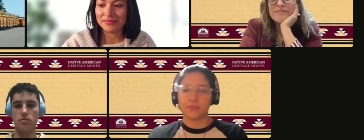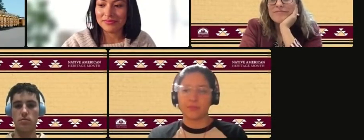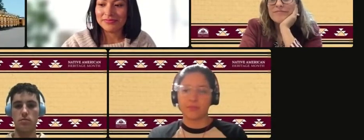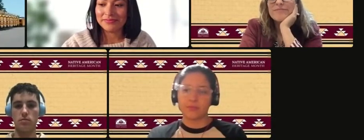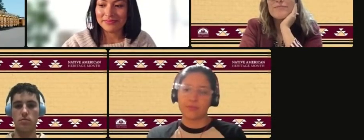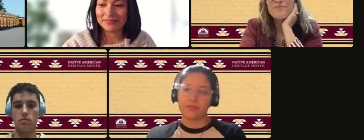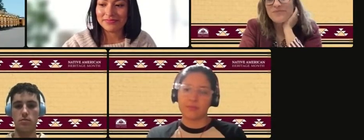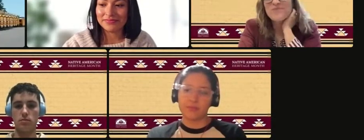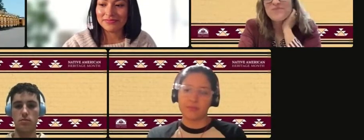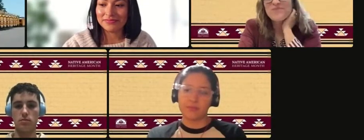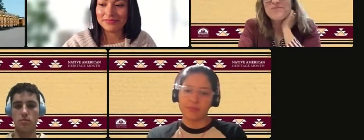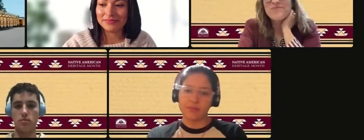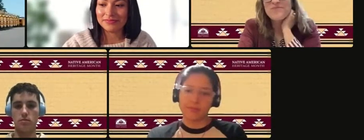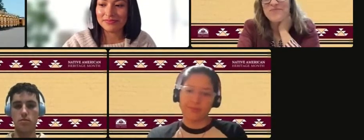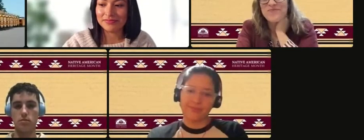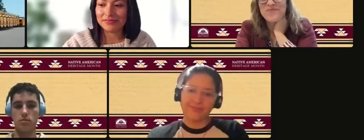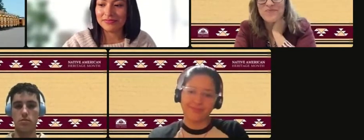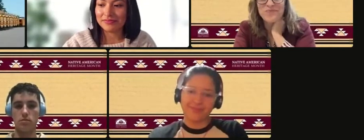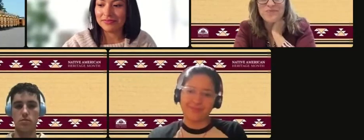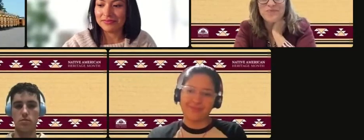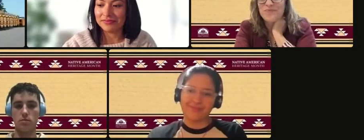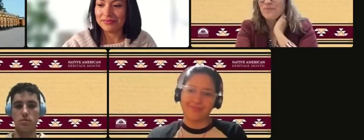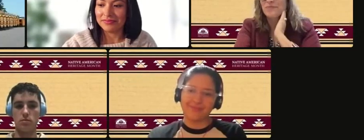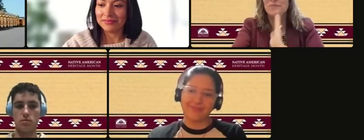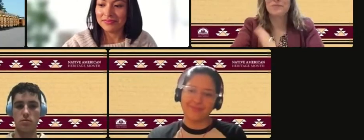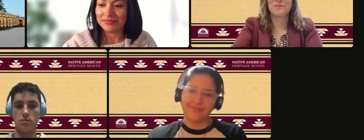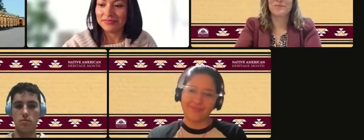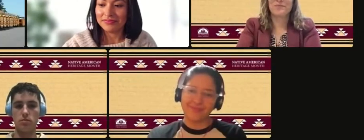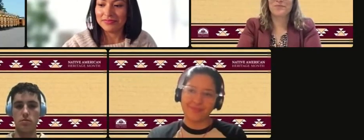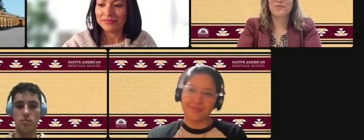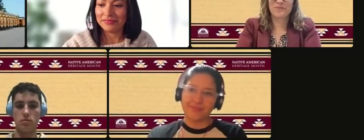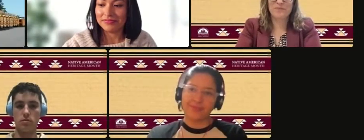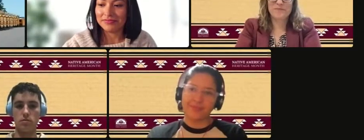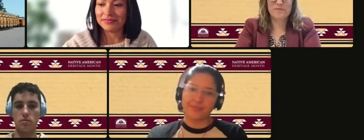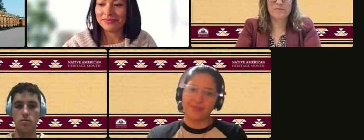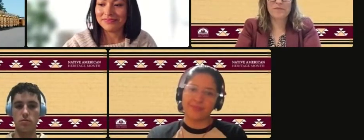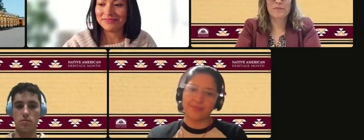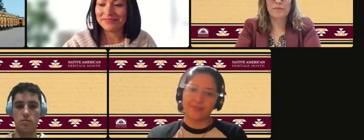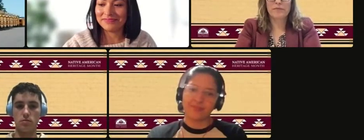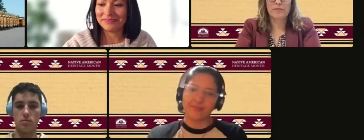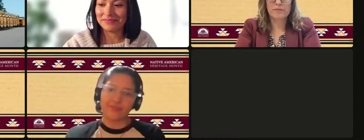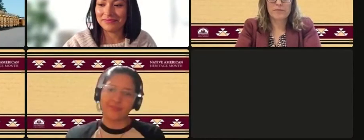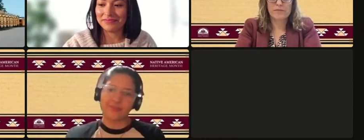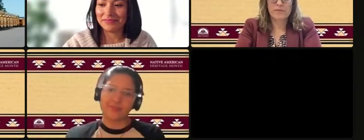WELL THANK YOU SO MUCH. STEPHANIE, WE REALLY APPRECIATE YOUR INTEREST IN